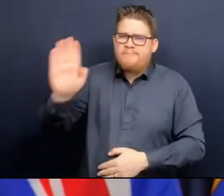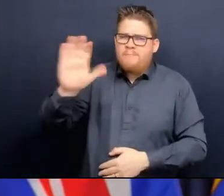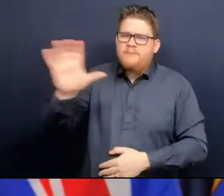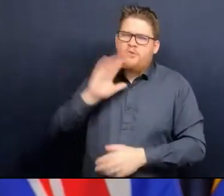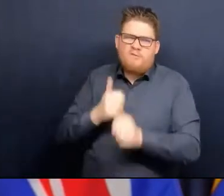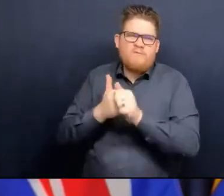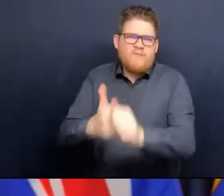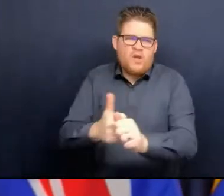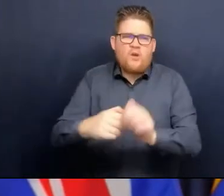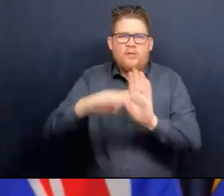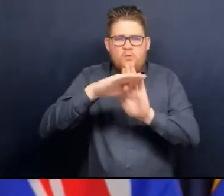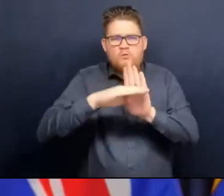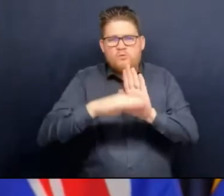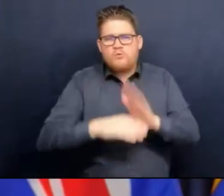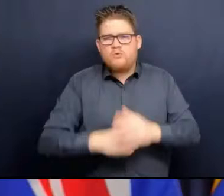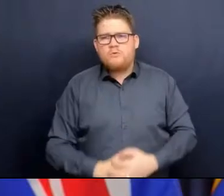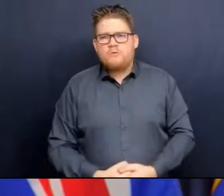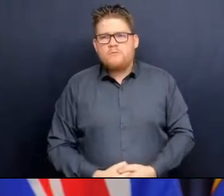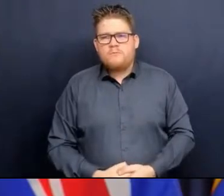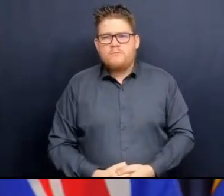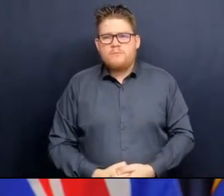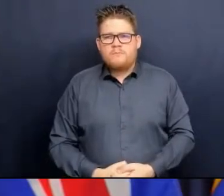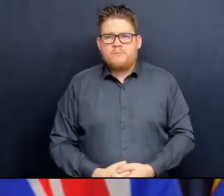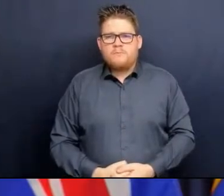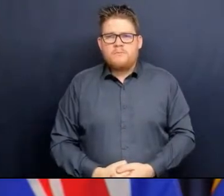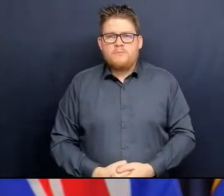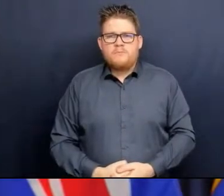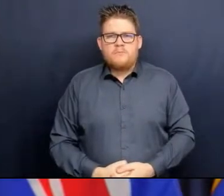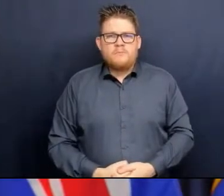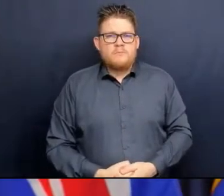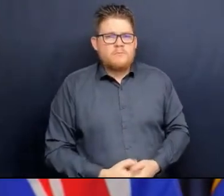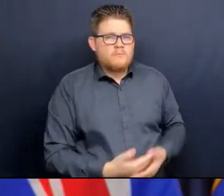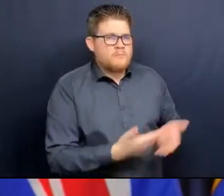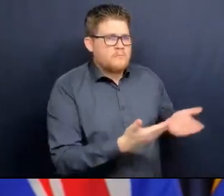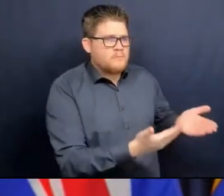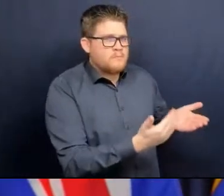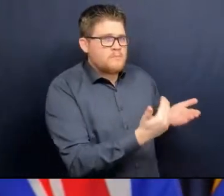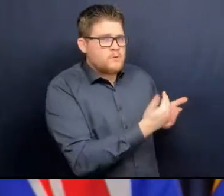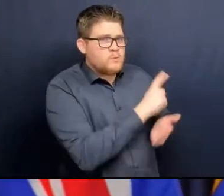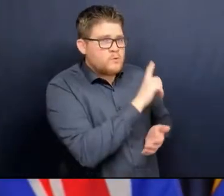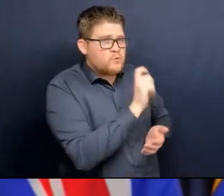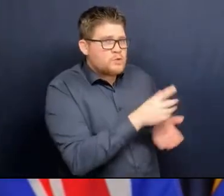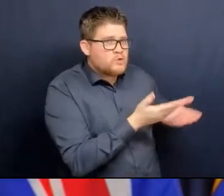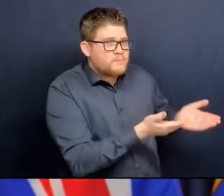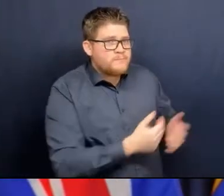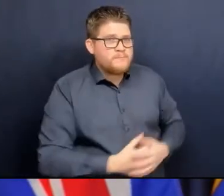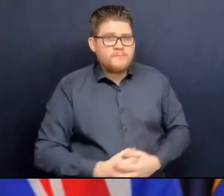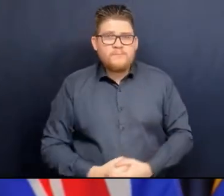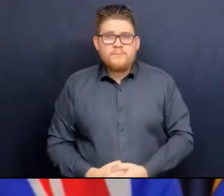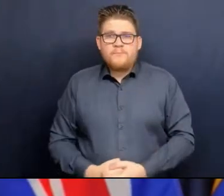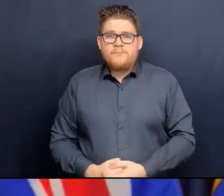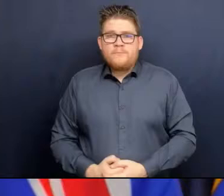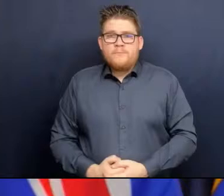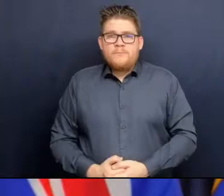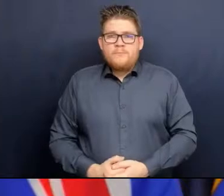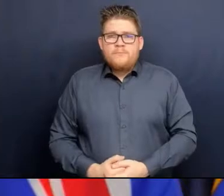call Sizzler. Black press. Hi